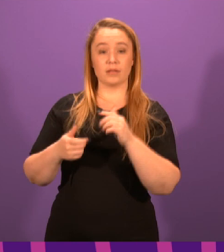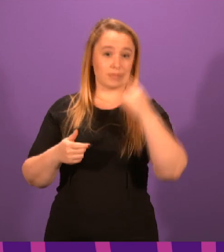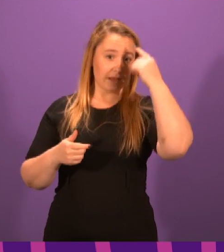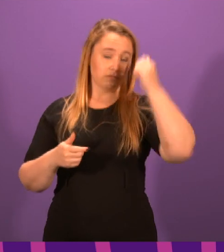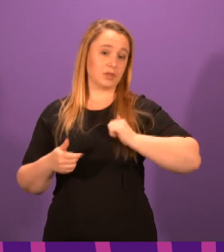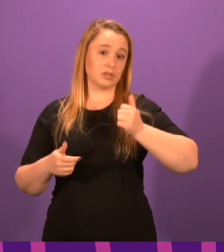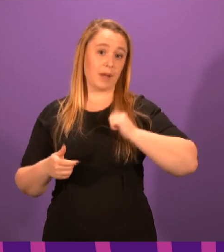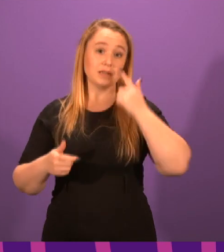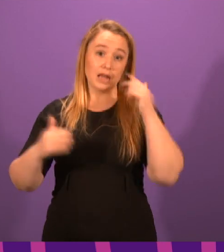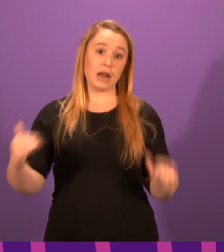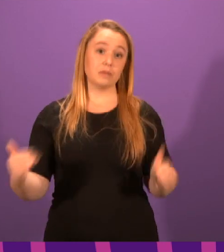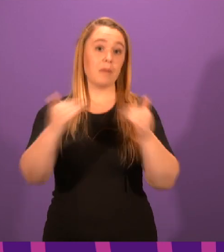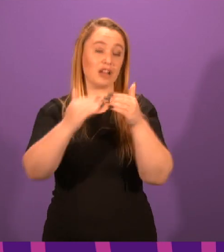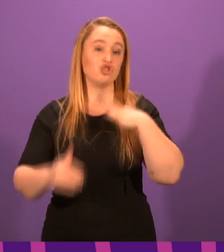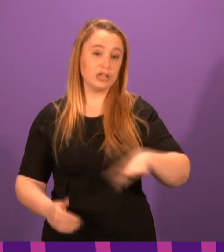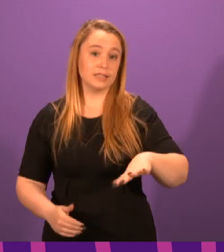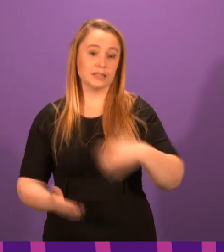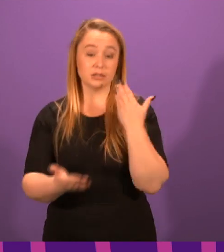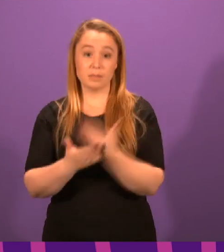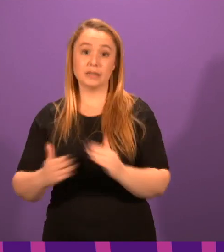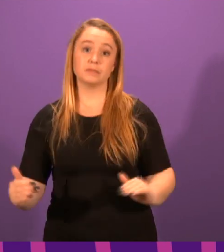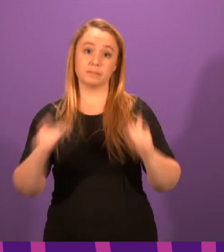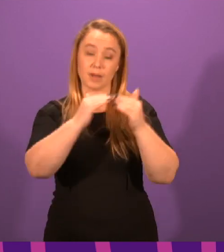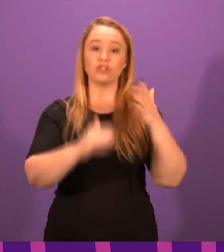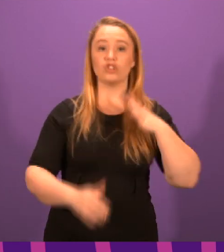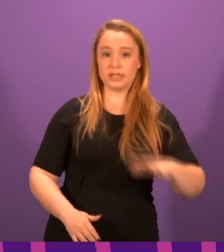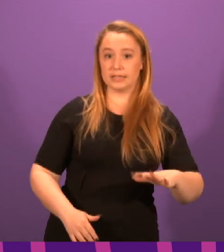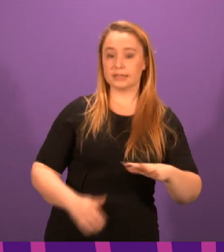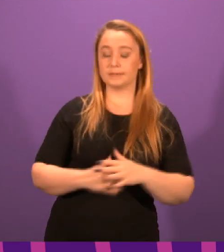what is needed. The modelling that has been done has been based on the demand in the early phases.